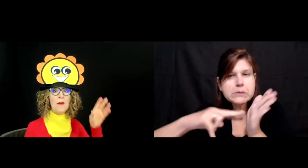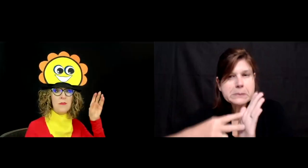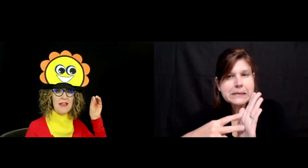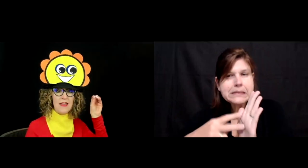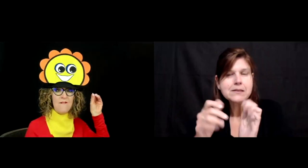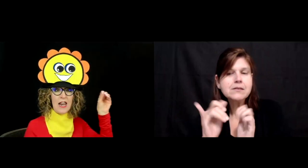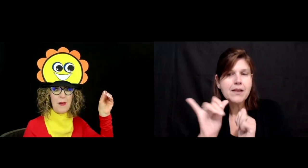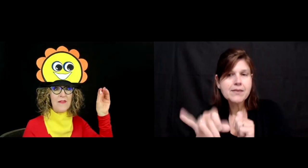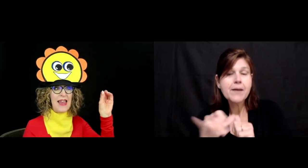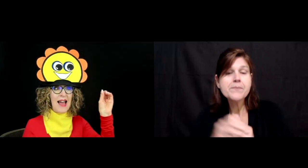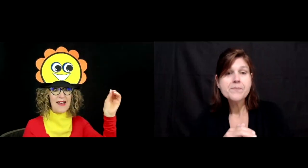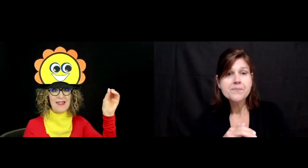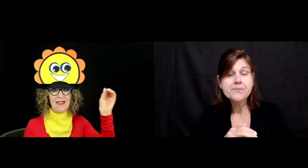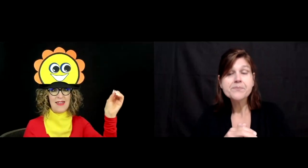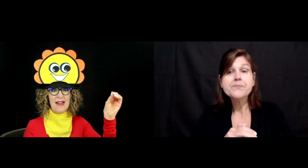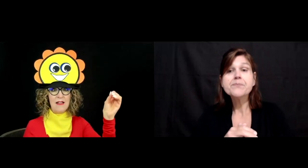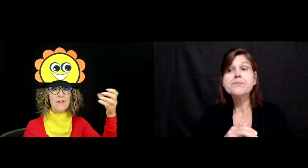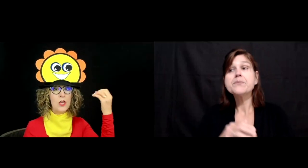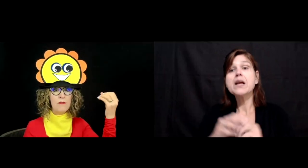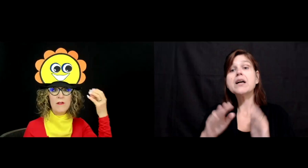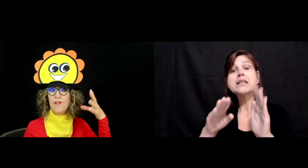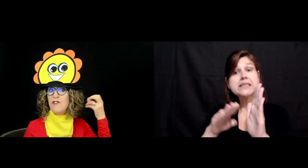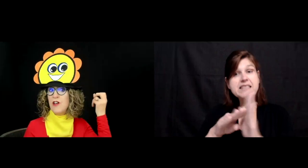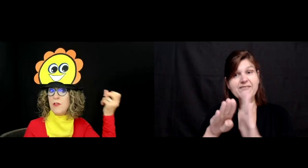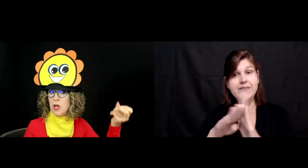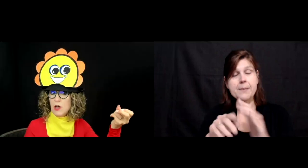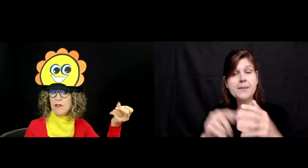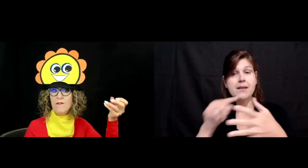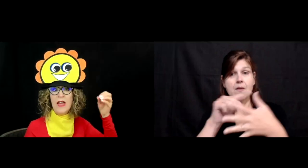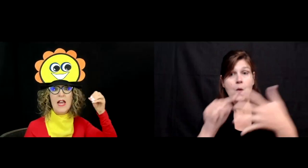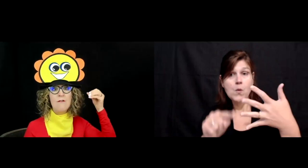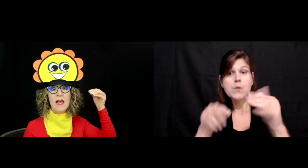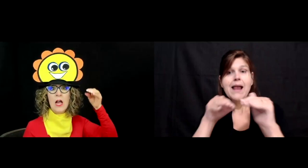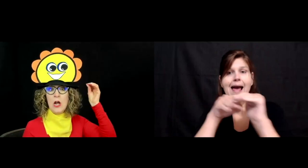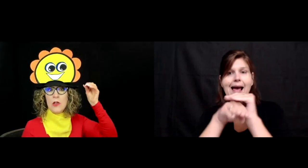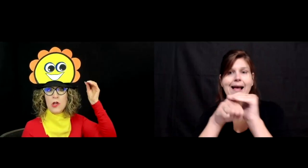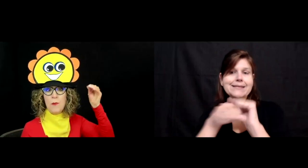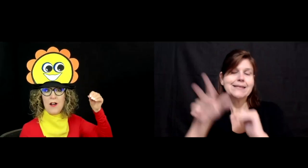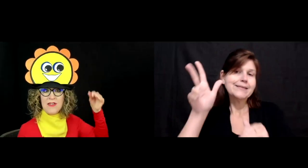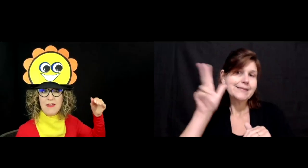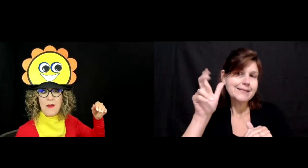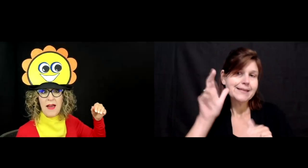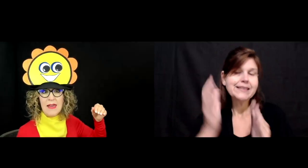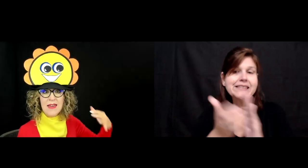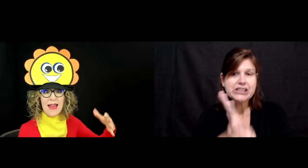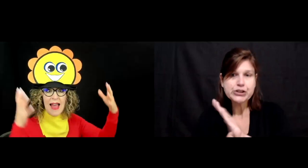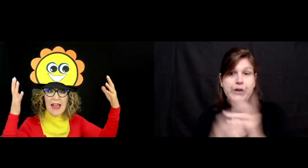But developing the access skills, the use of vision, use of hearing to participate